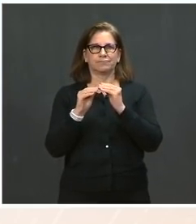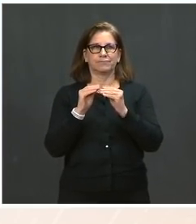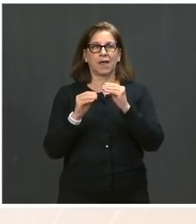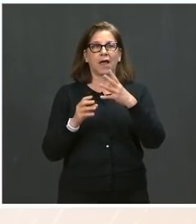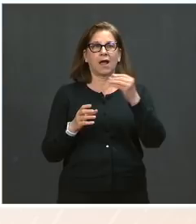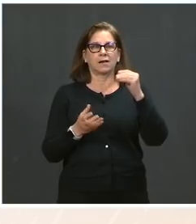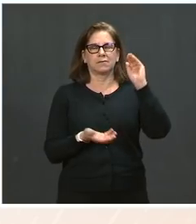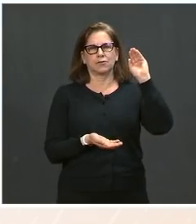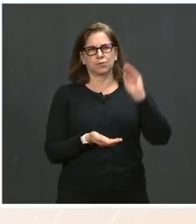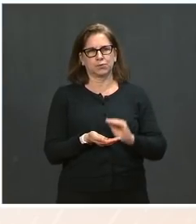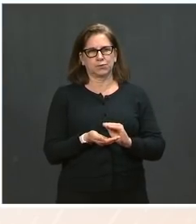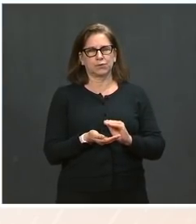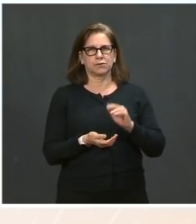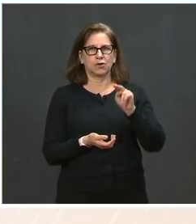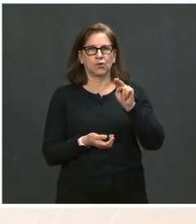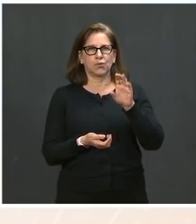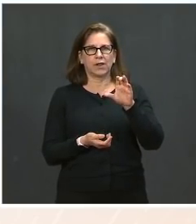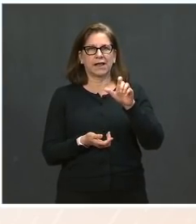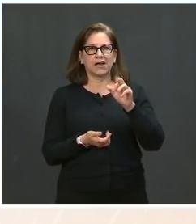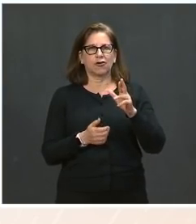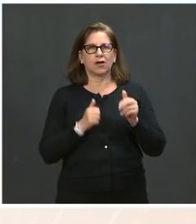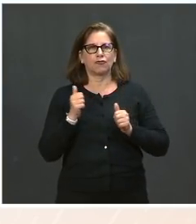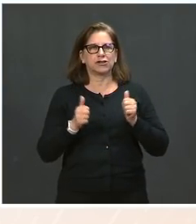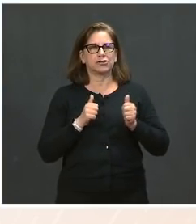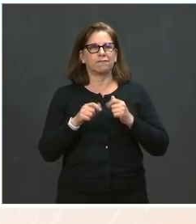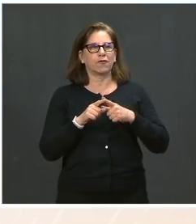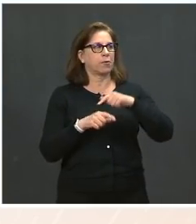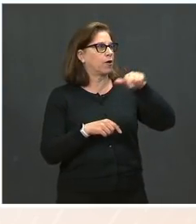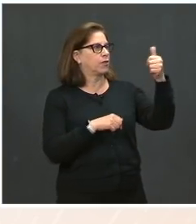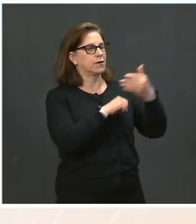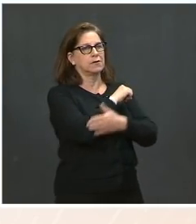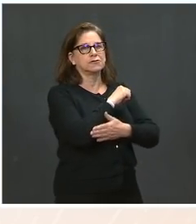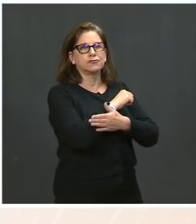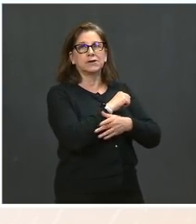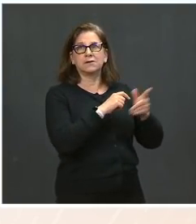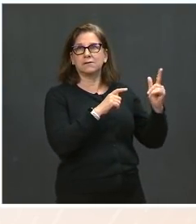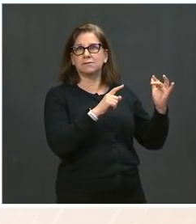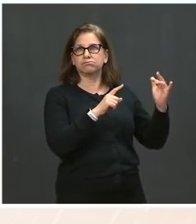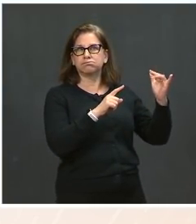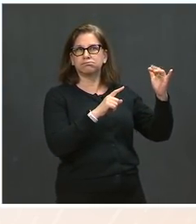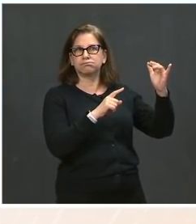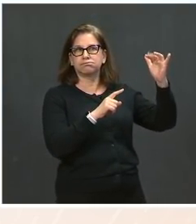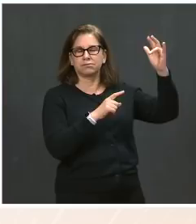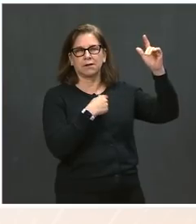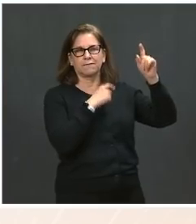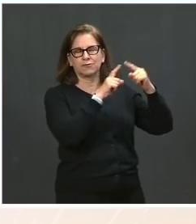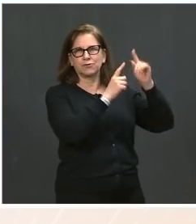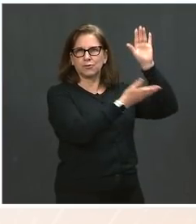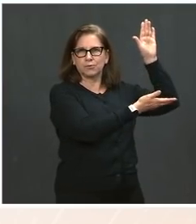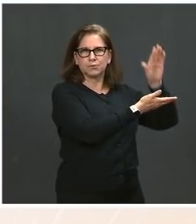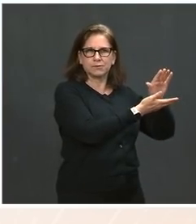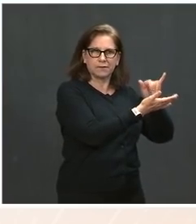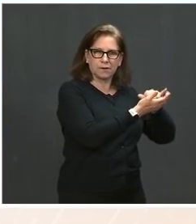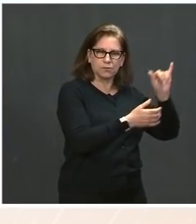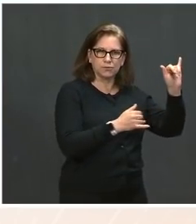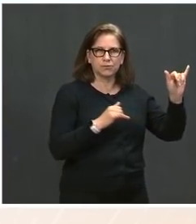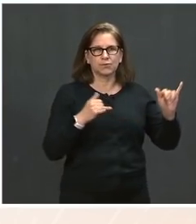So our nuclear deterrent is important and it is embedded in the values of that stockpile, and we'll make sure that our people are safe.